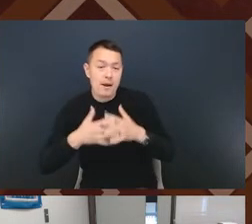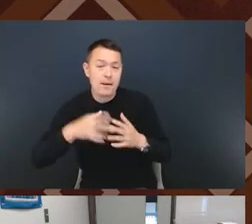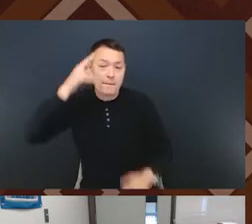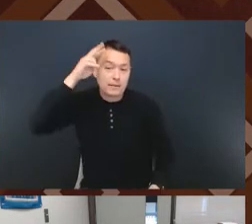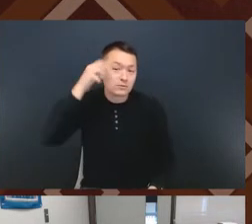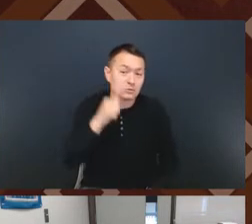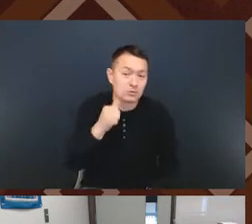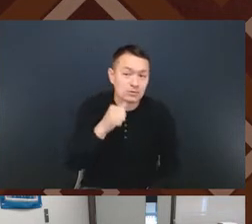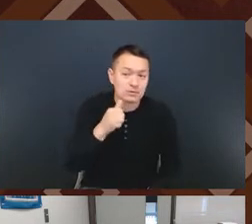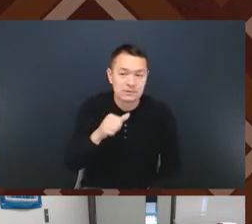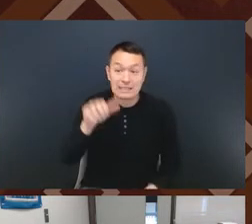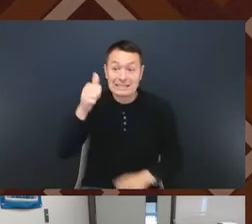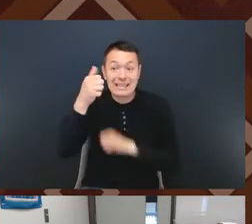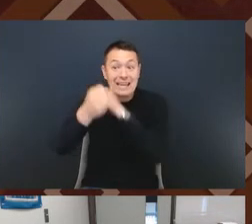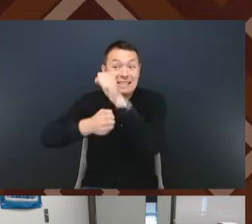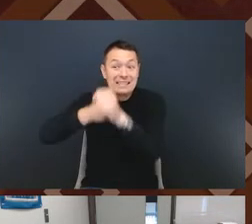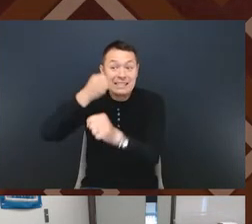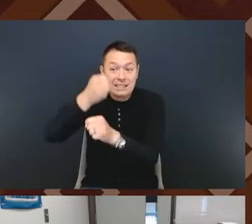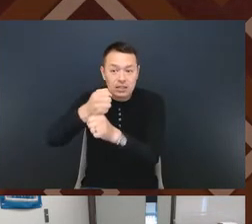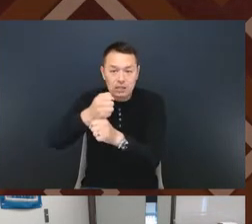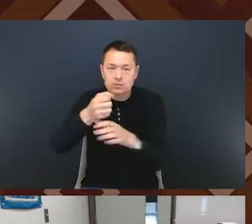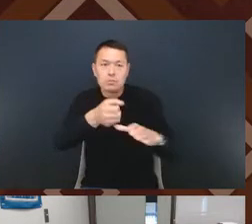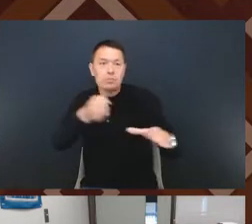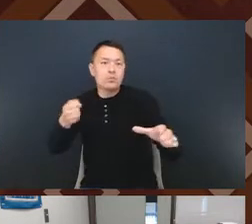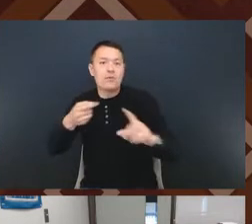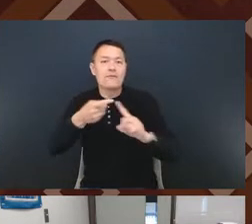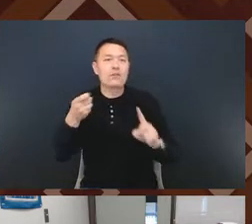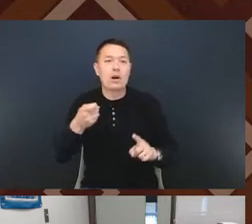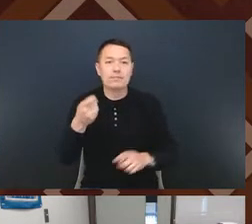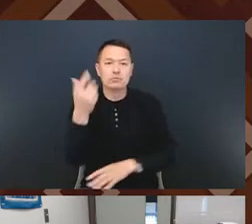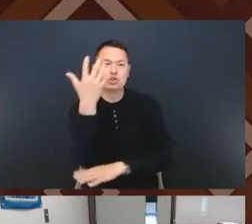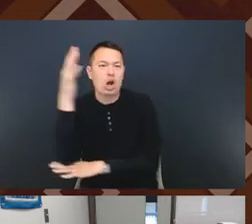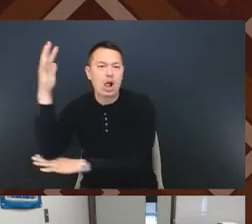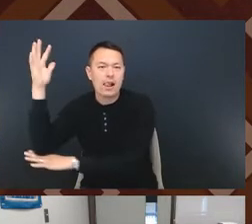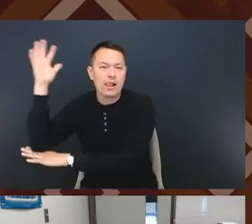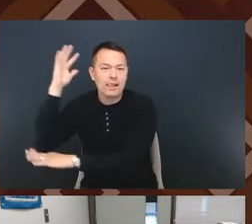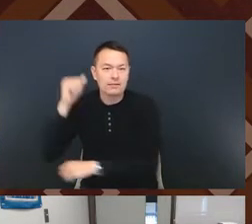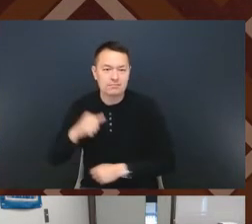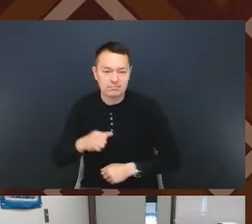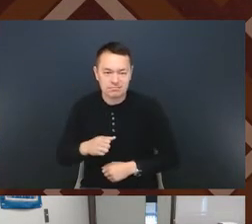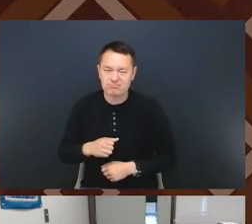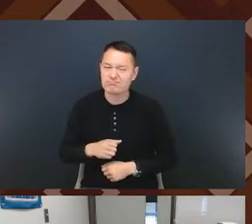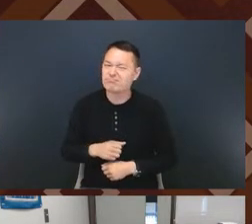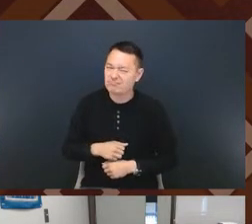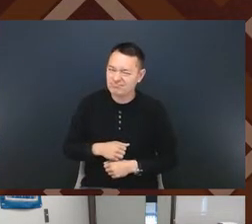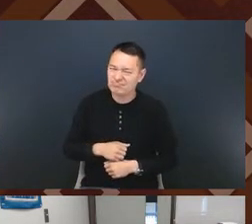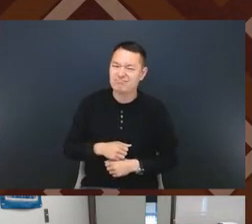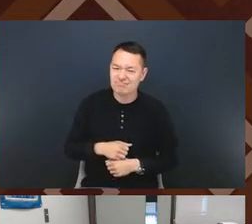removed from the jungle so one of those in one of those cases